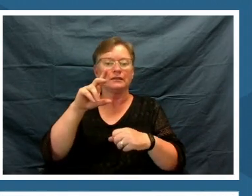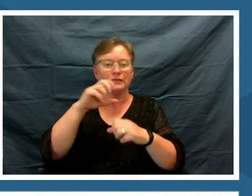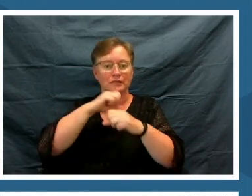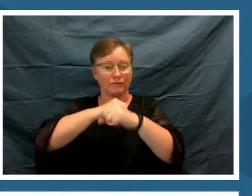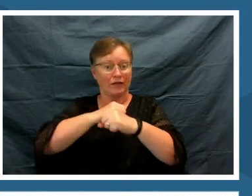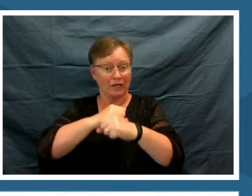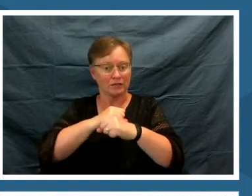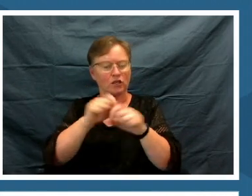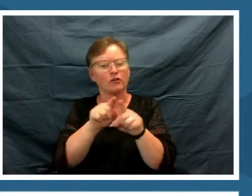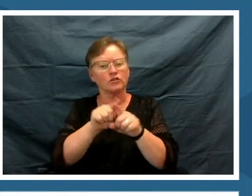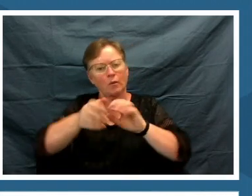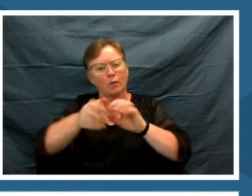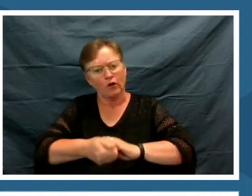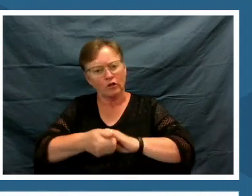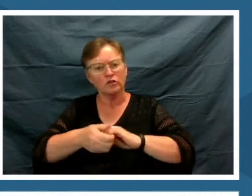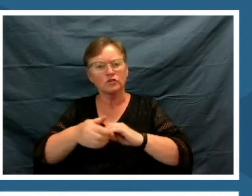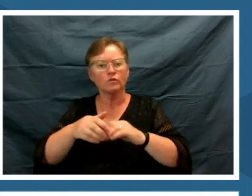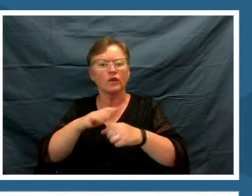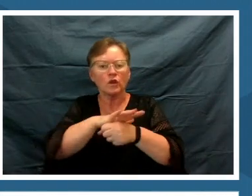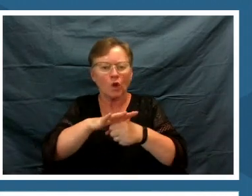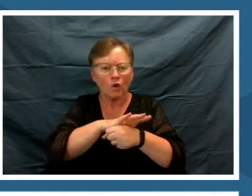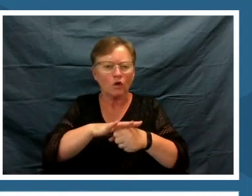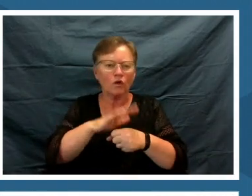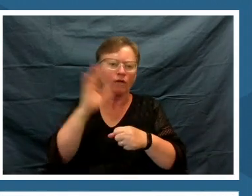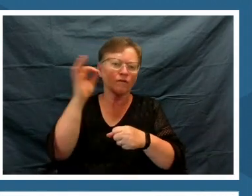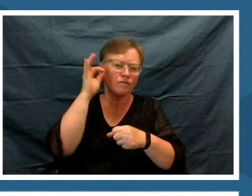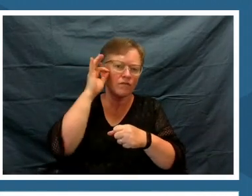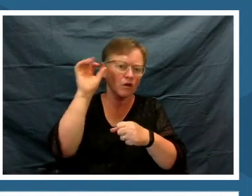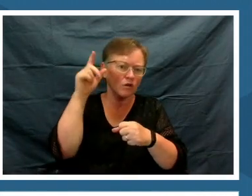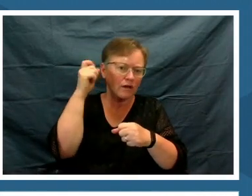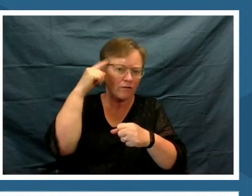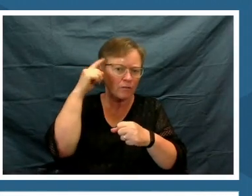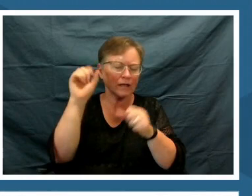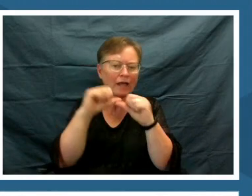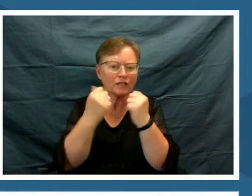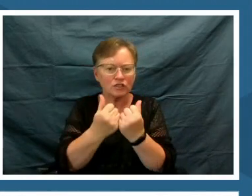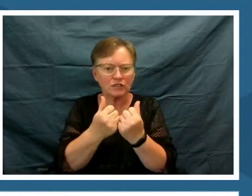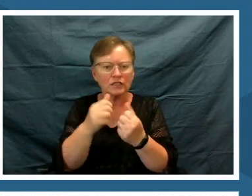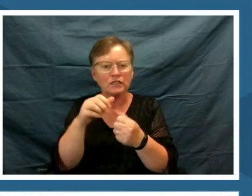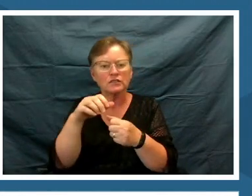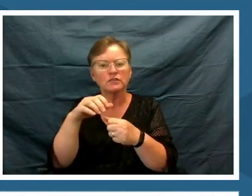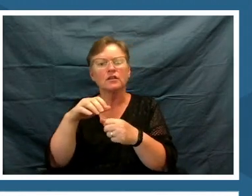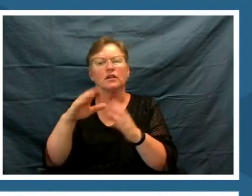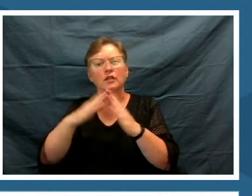academia local and federal government agencies